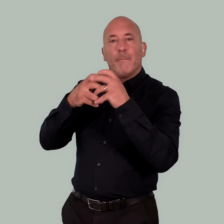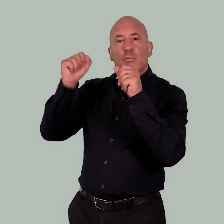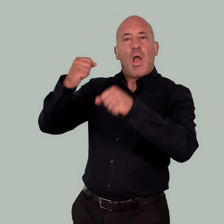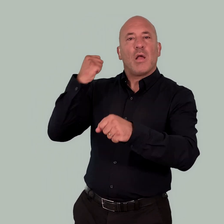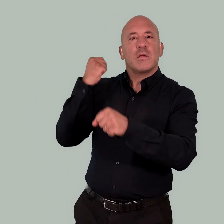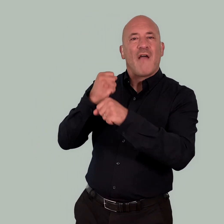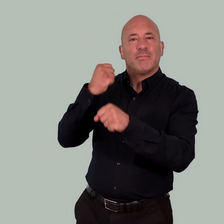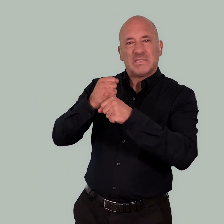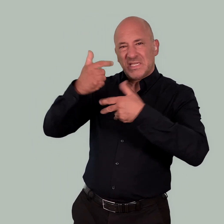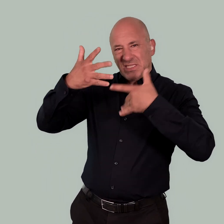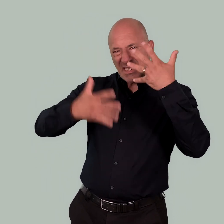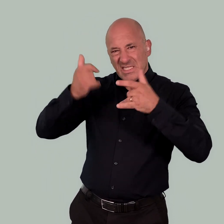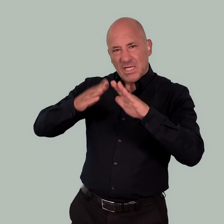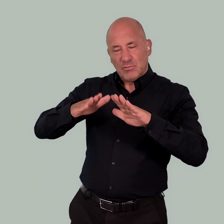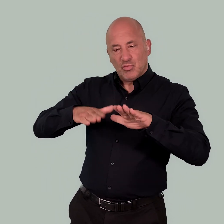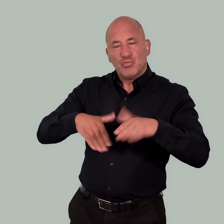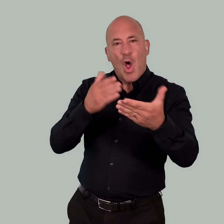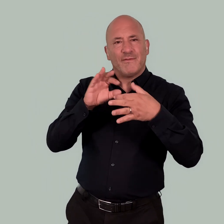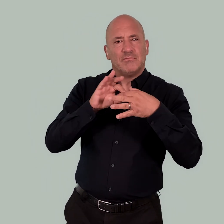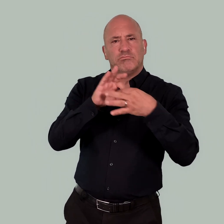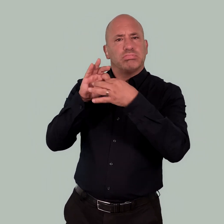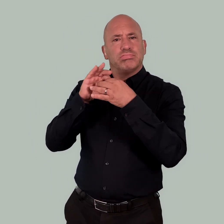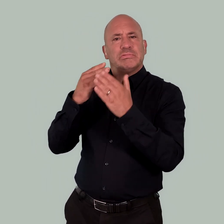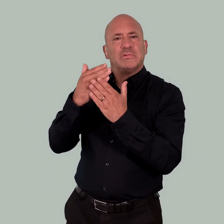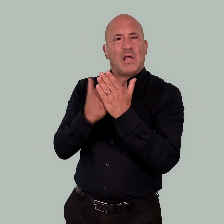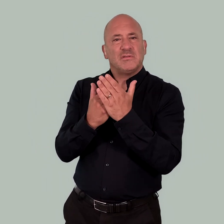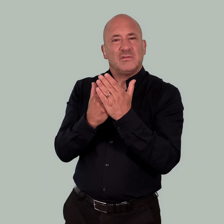with the Government Statistical Service Harmonised Standard,